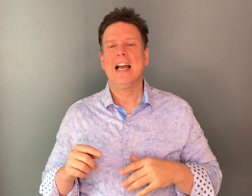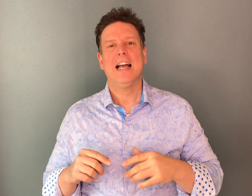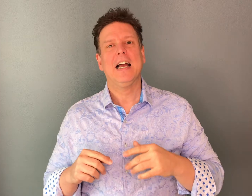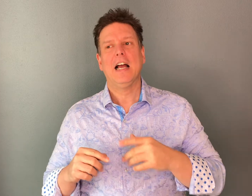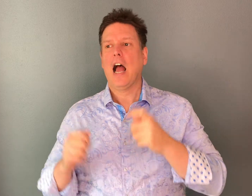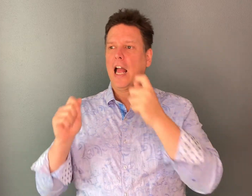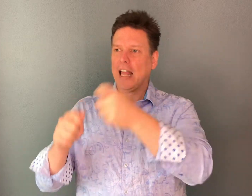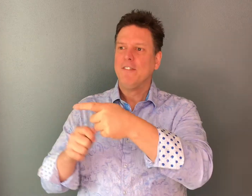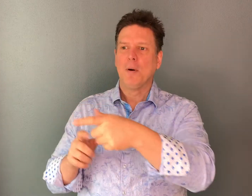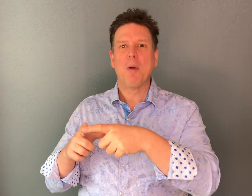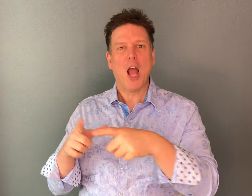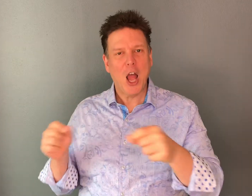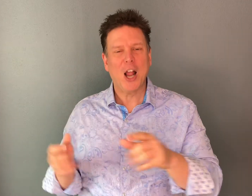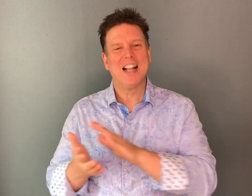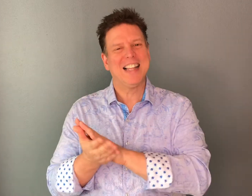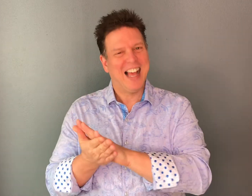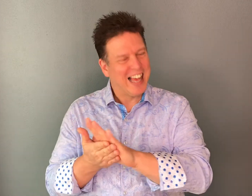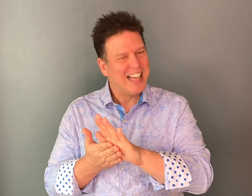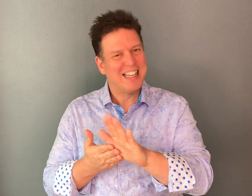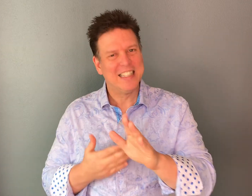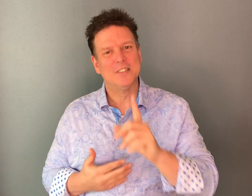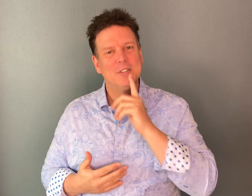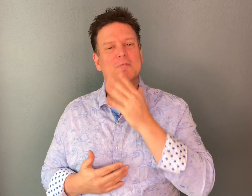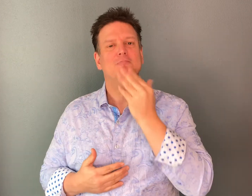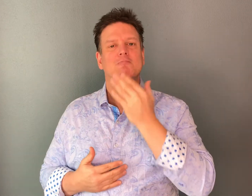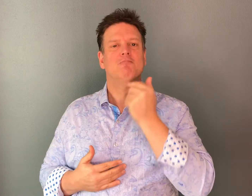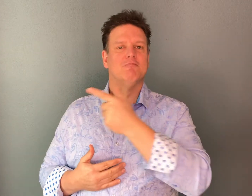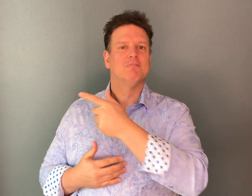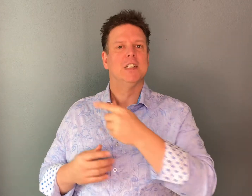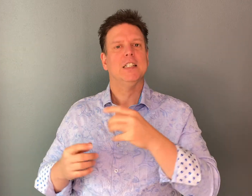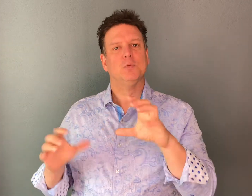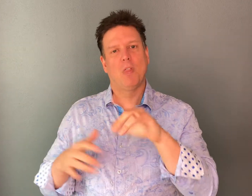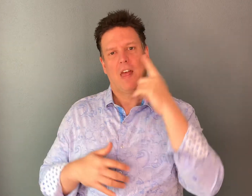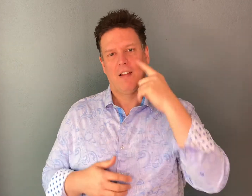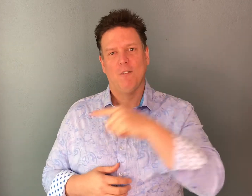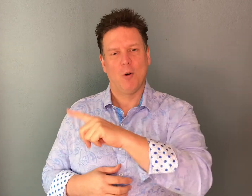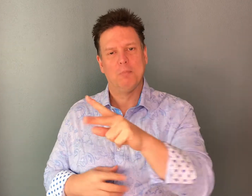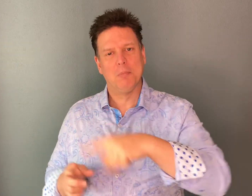we all sang for them and he also gave them cards and it was very sweet of him